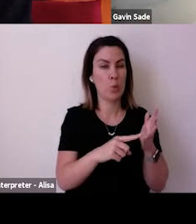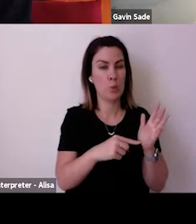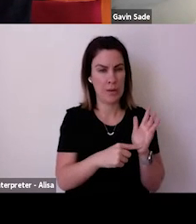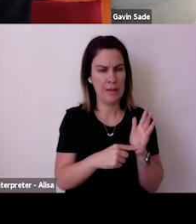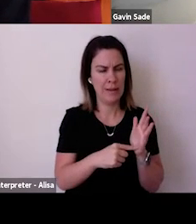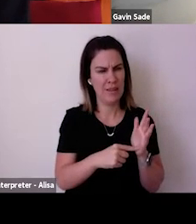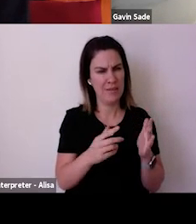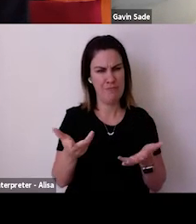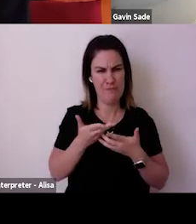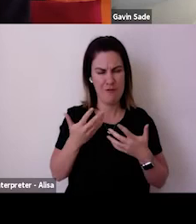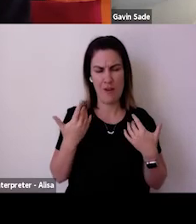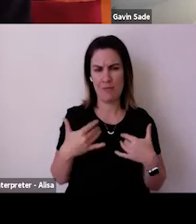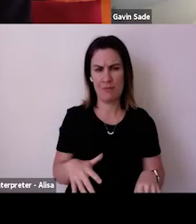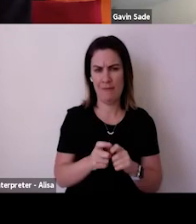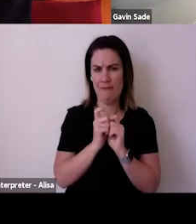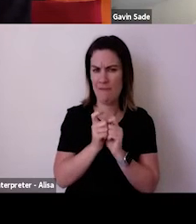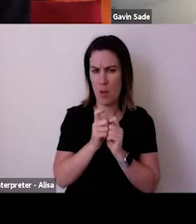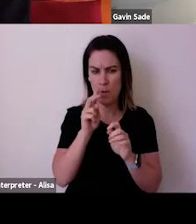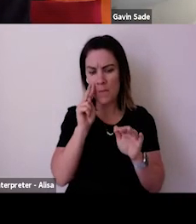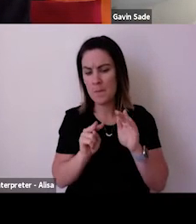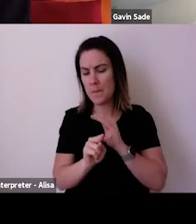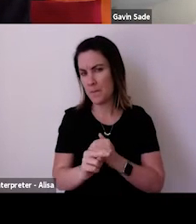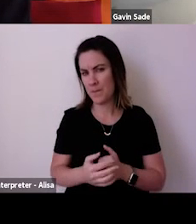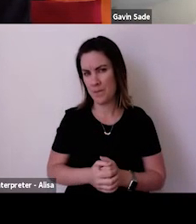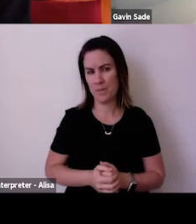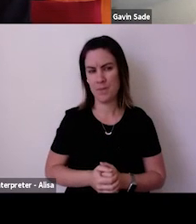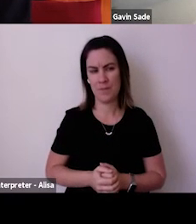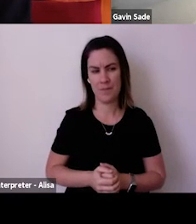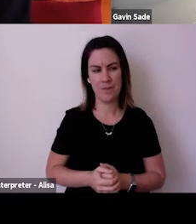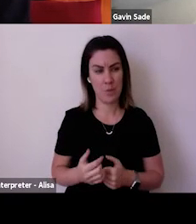I work with universities such as QUT also provides a basis for knowledge